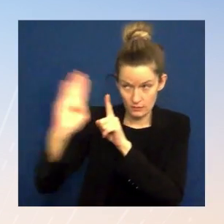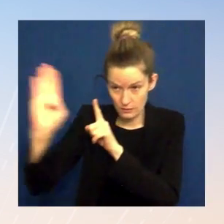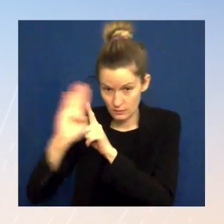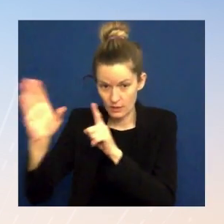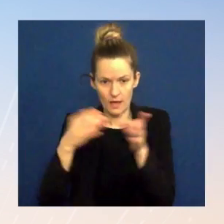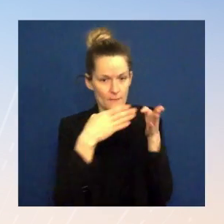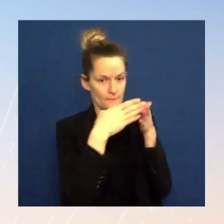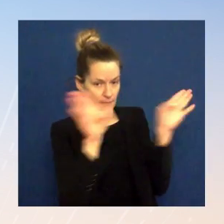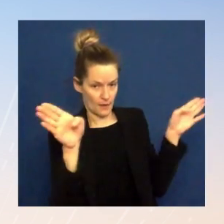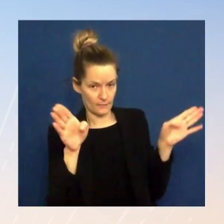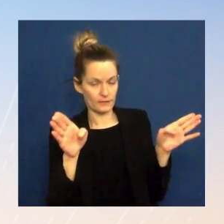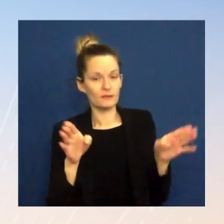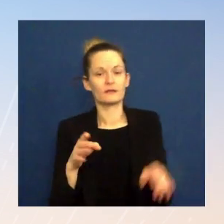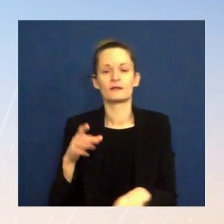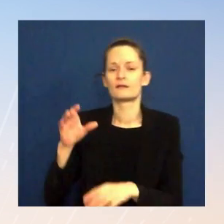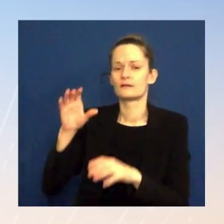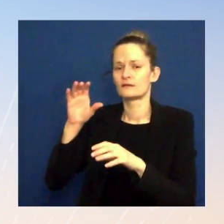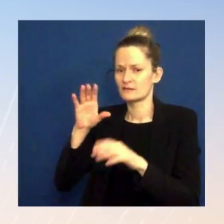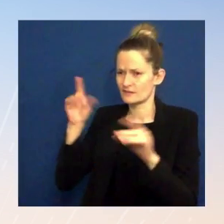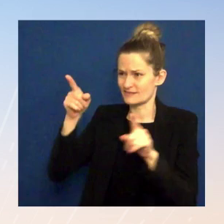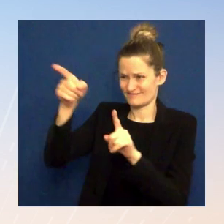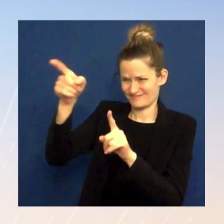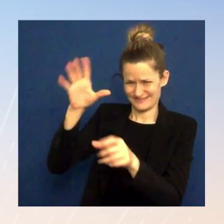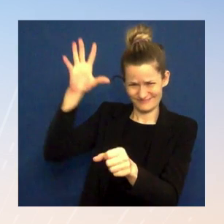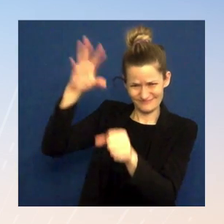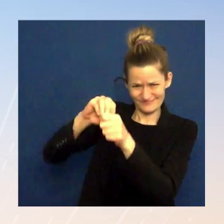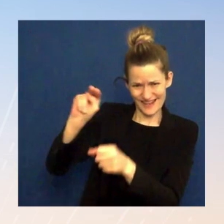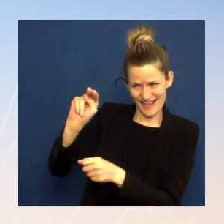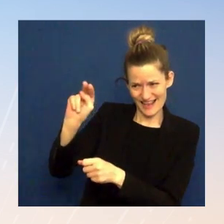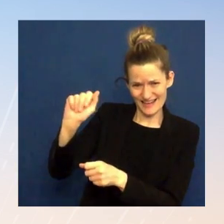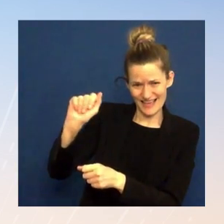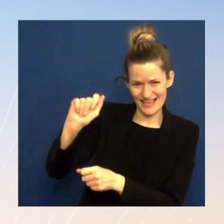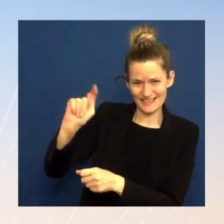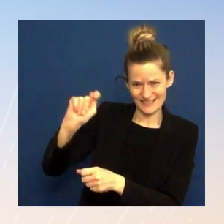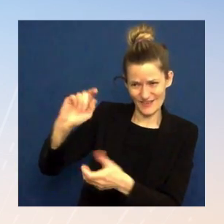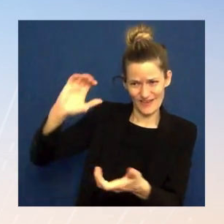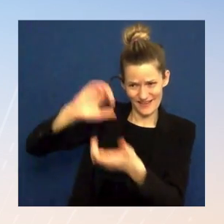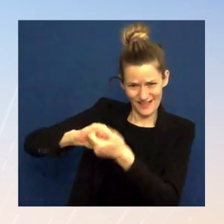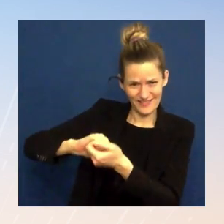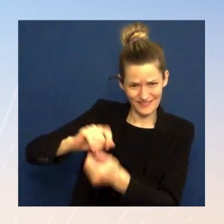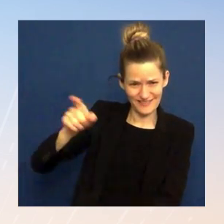on a range of joint shared interests moving forward. The Press: There's a number of issues --